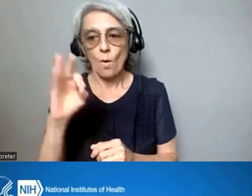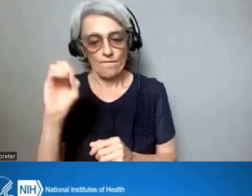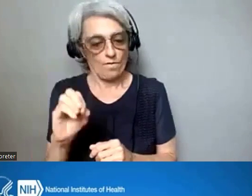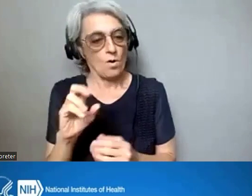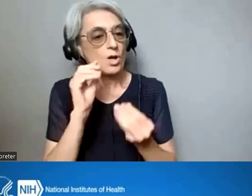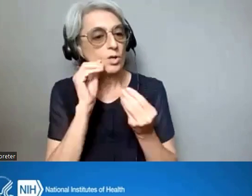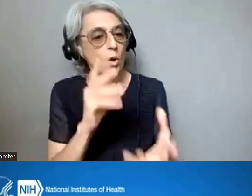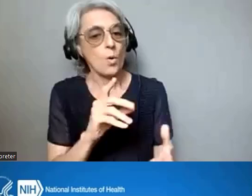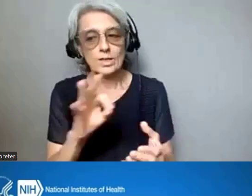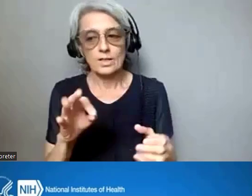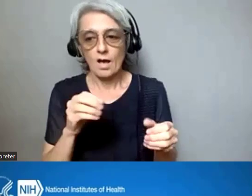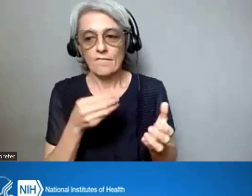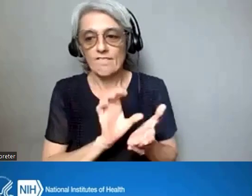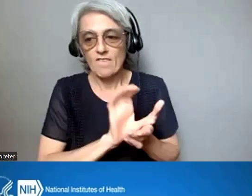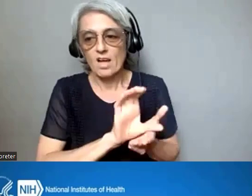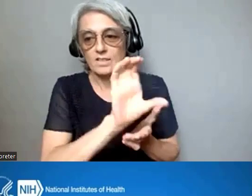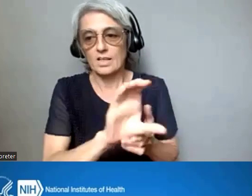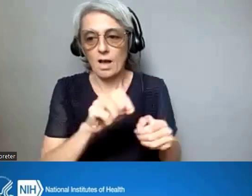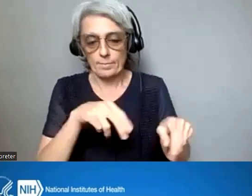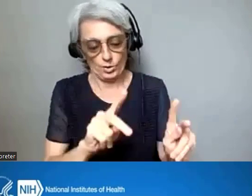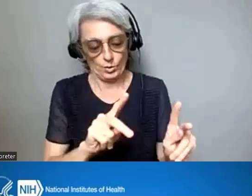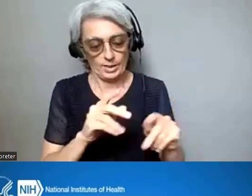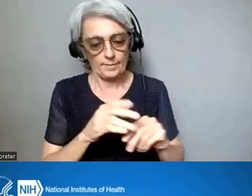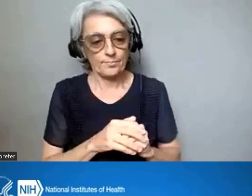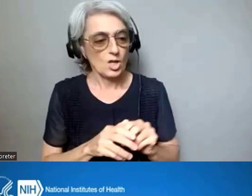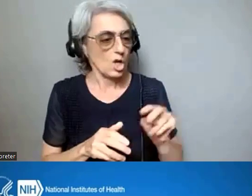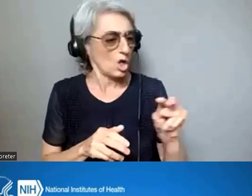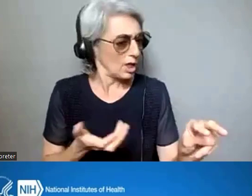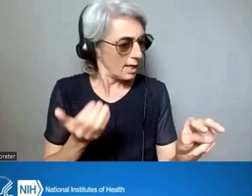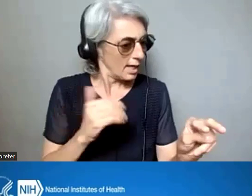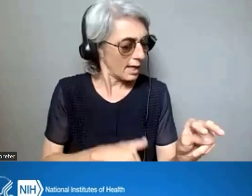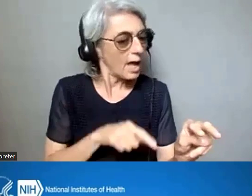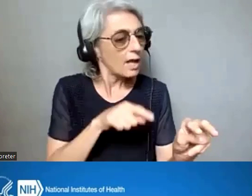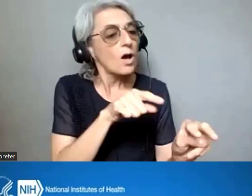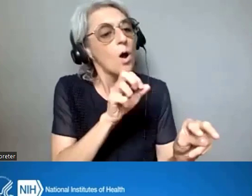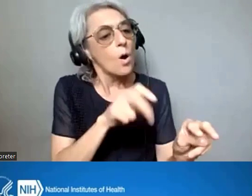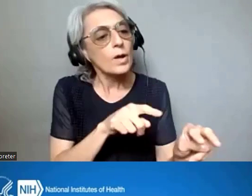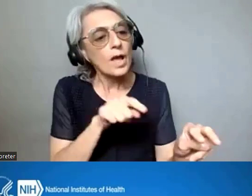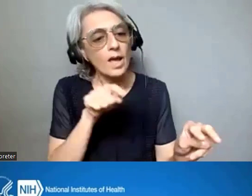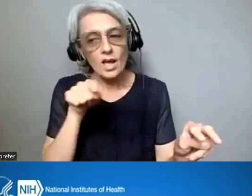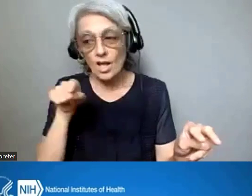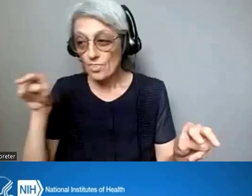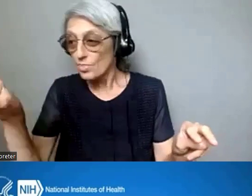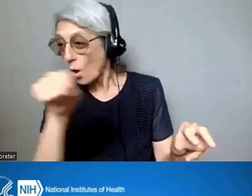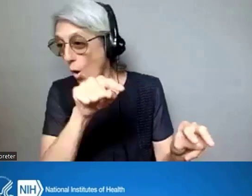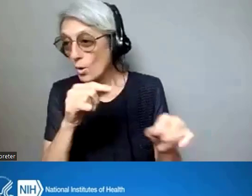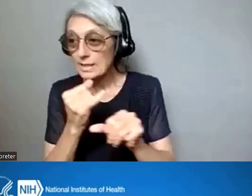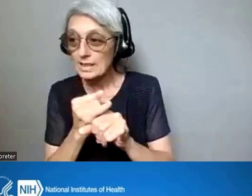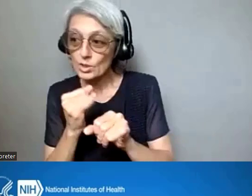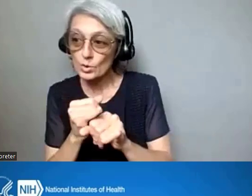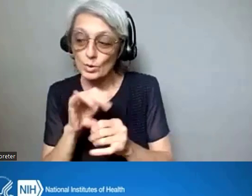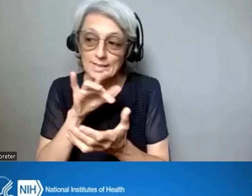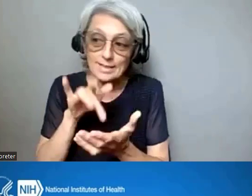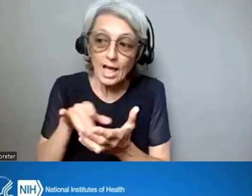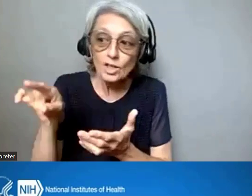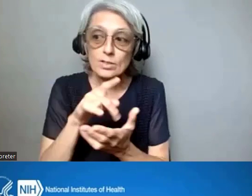and you can see does the Institutes or Centers that are likely to fund the research that you ... The science that you're interested in or the research